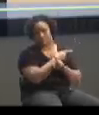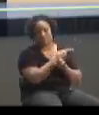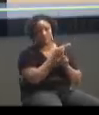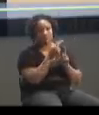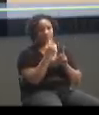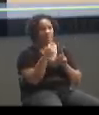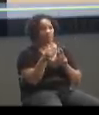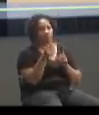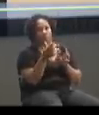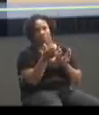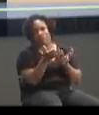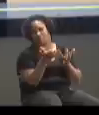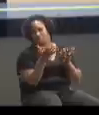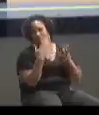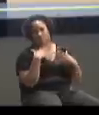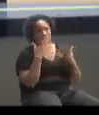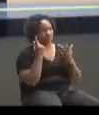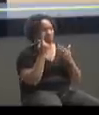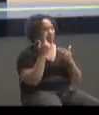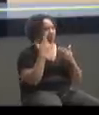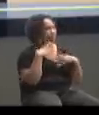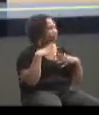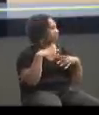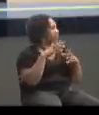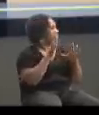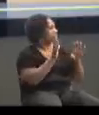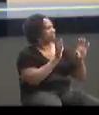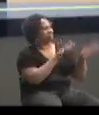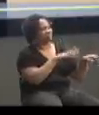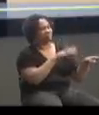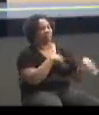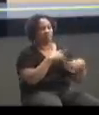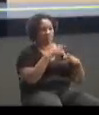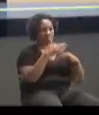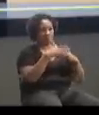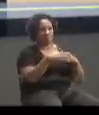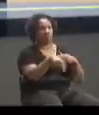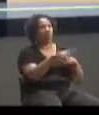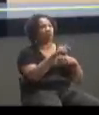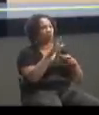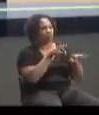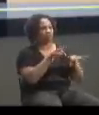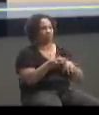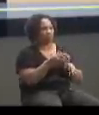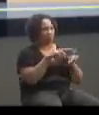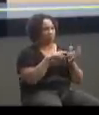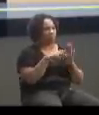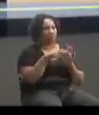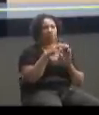GREEN WEARING OF TODAY. FOR THE REST OF YOU, I'LL GO THROUGH THE QUICK OVERVIEW OF WHAT THE SUPPLY CHAIN IS AND WHAT WE MEAN WHEN WE TALK ABOUT